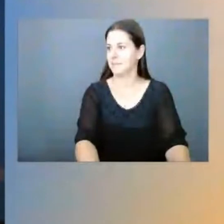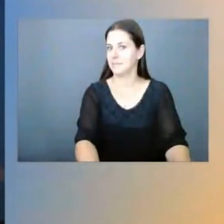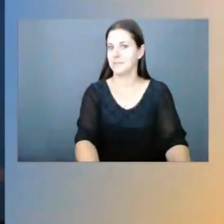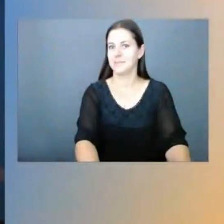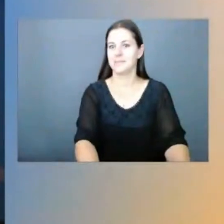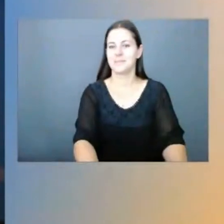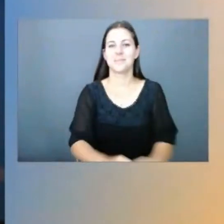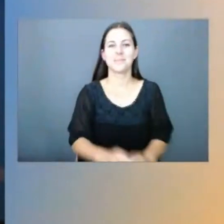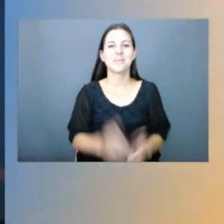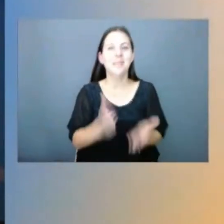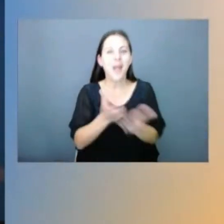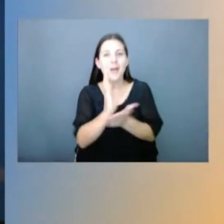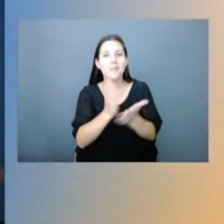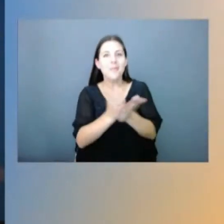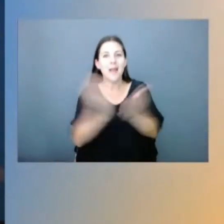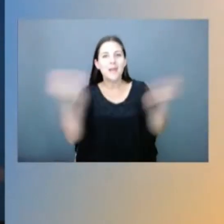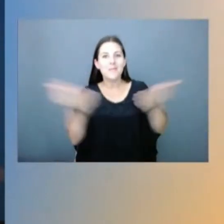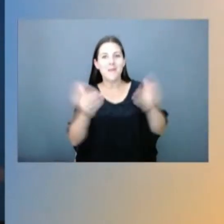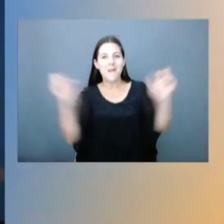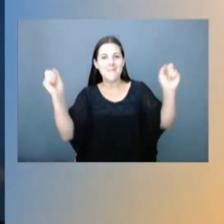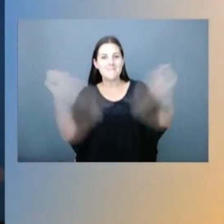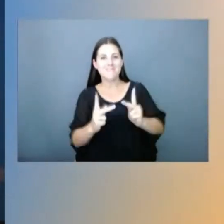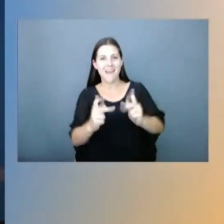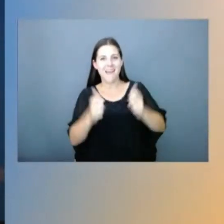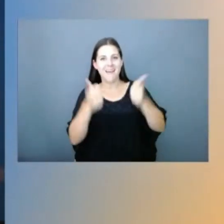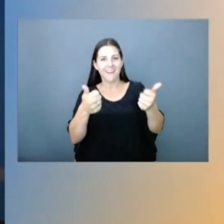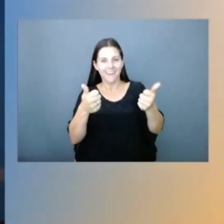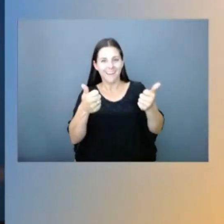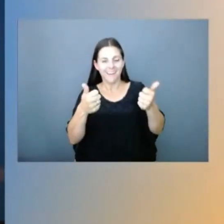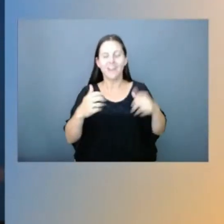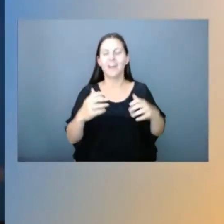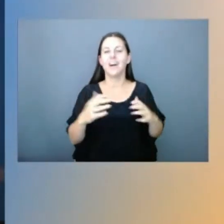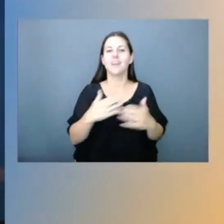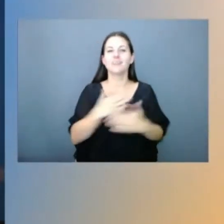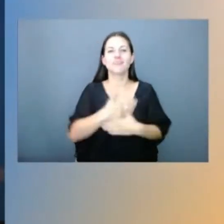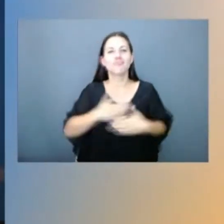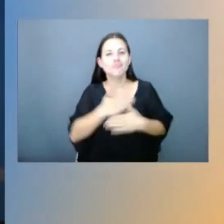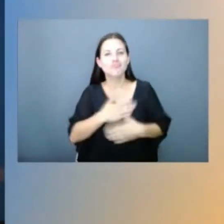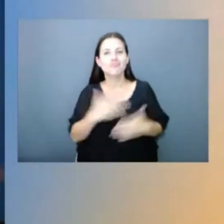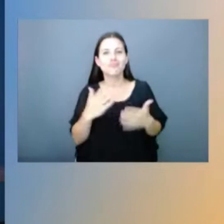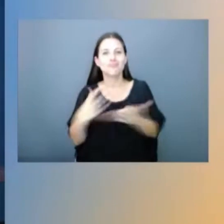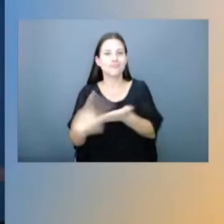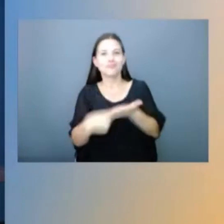All right, welcome back, everyone. It was so good to talk about our unsung hero Nitro System